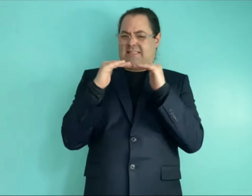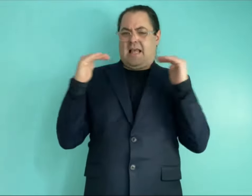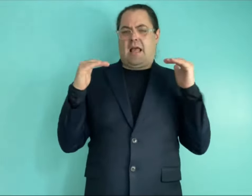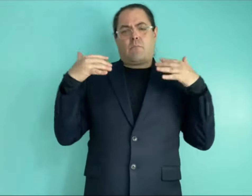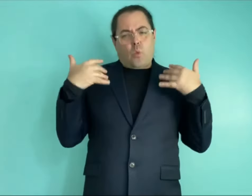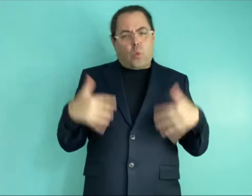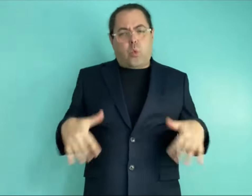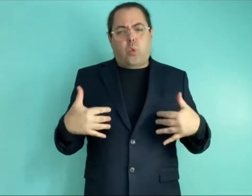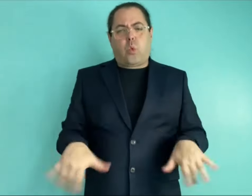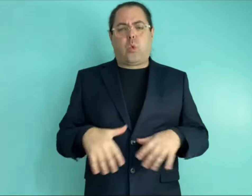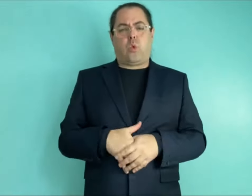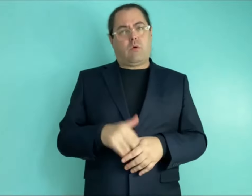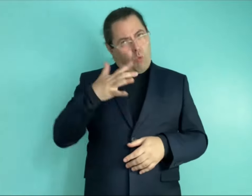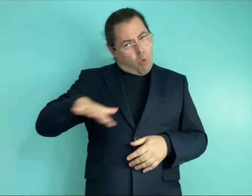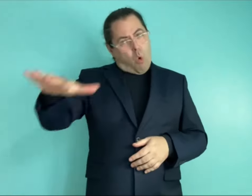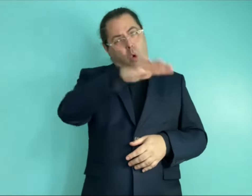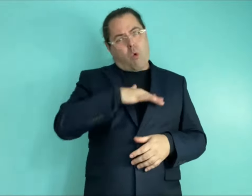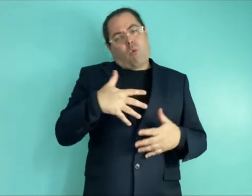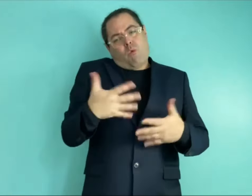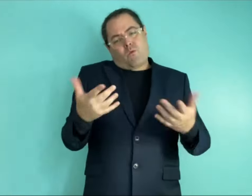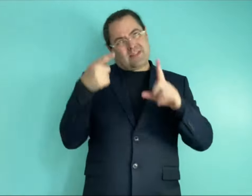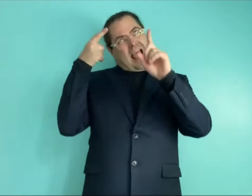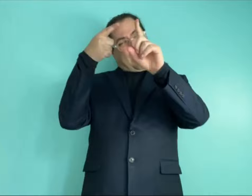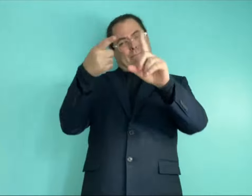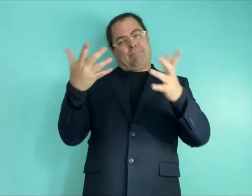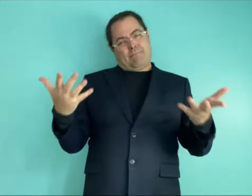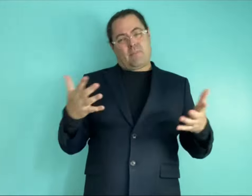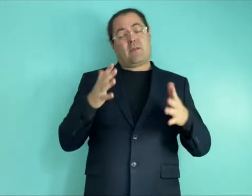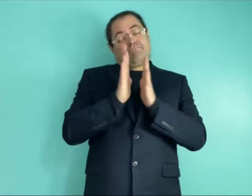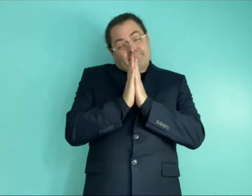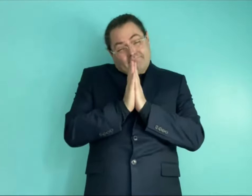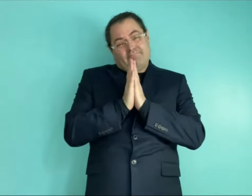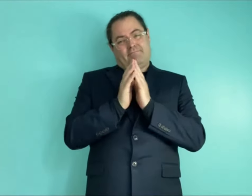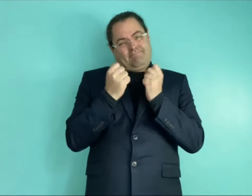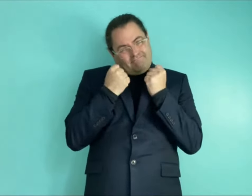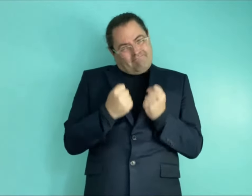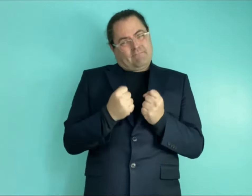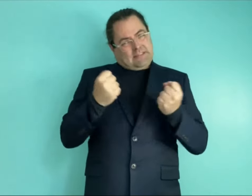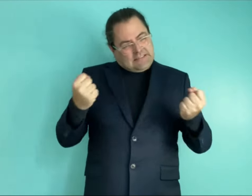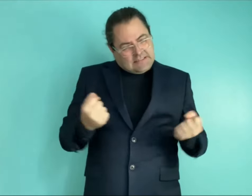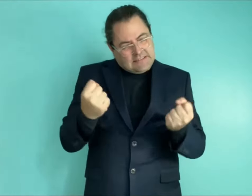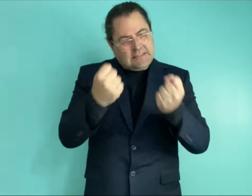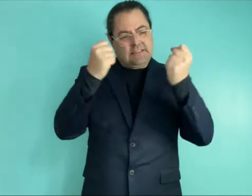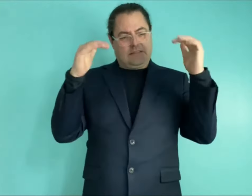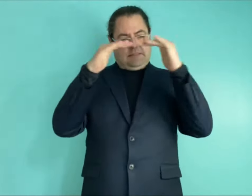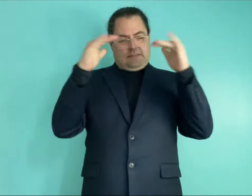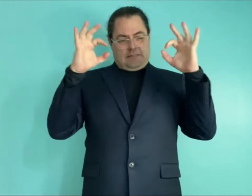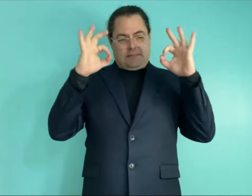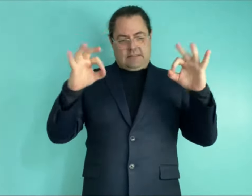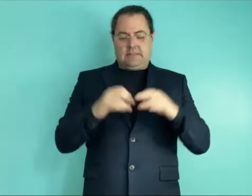all of us, of course, I would like to implore and say that, let us come together and lastly